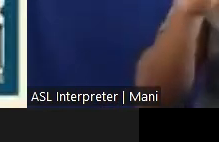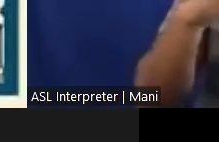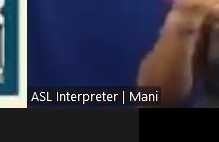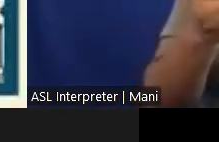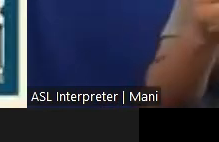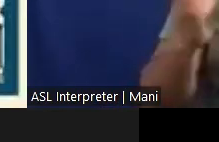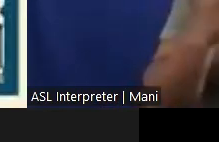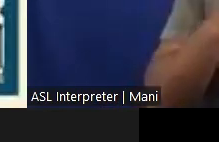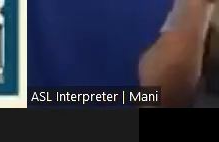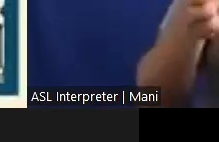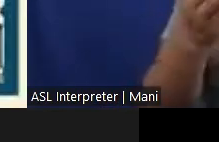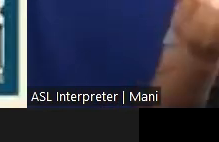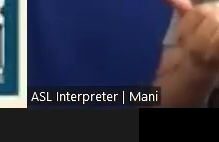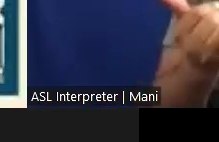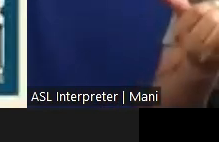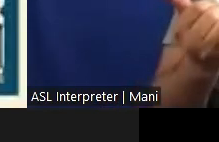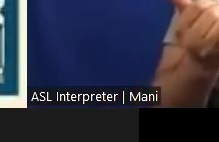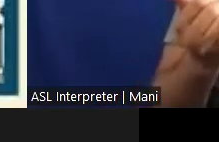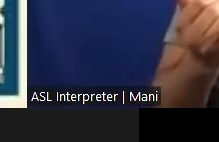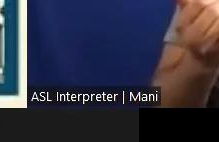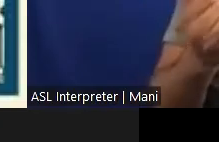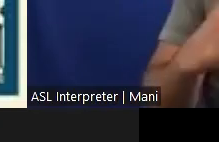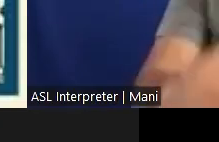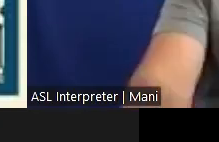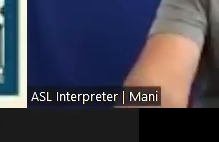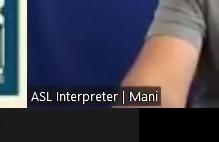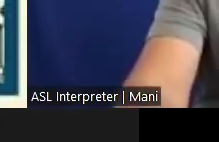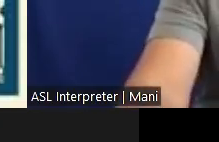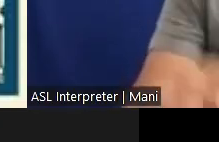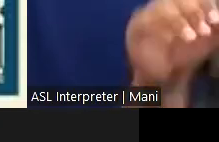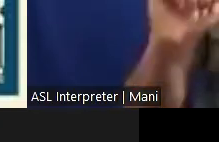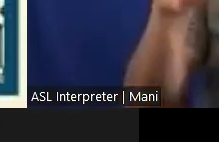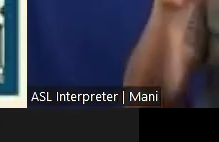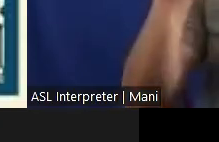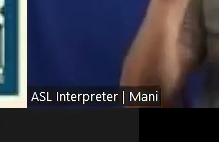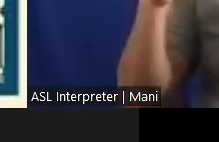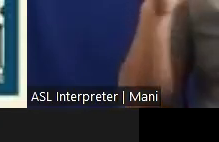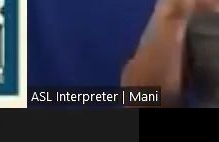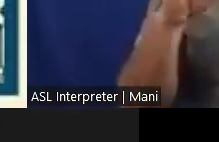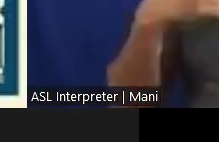And I shared mine earlier. And so if if you all want to share that out, whatever is easier.